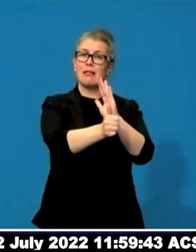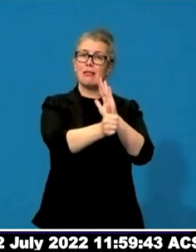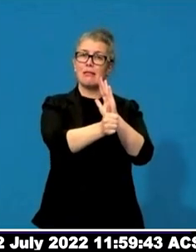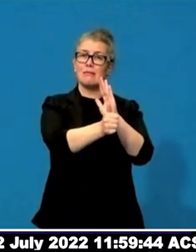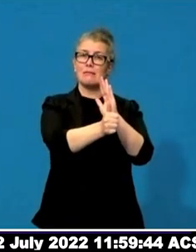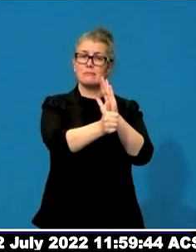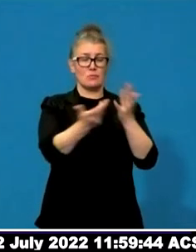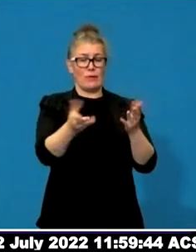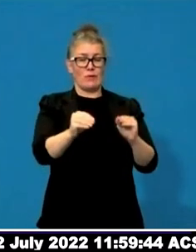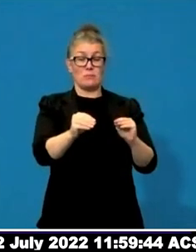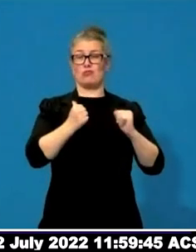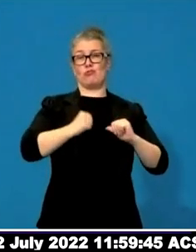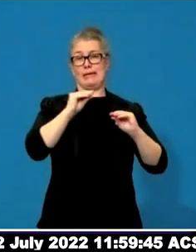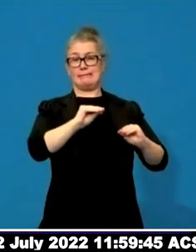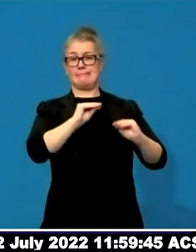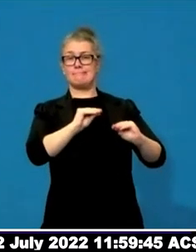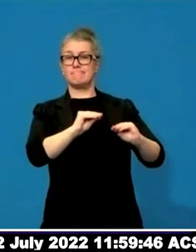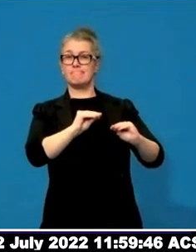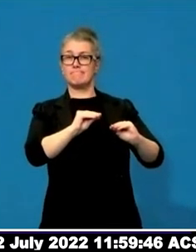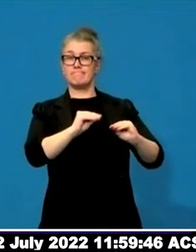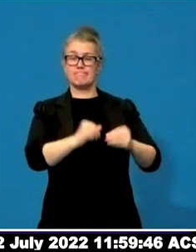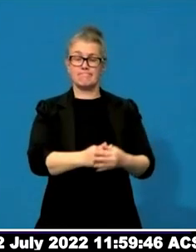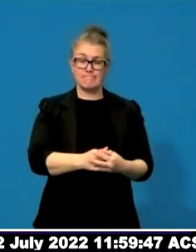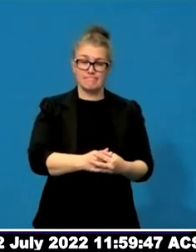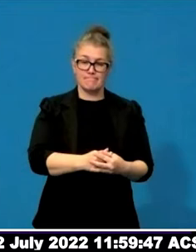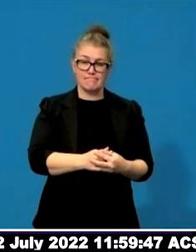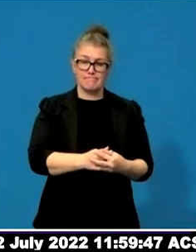and I think that there's - there's work that needs to be done